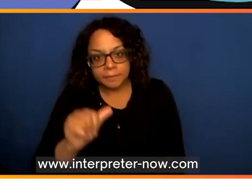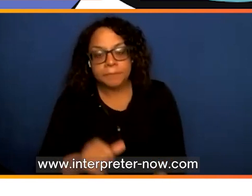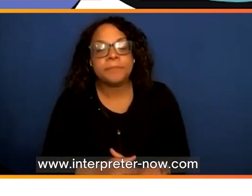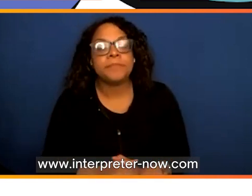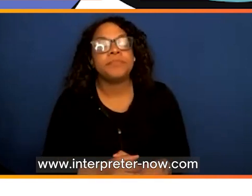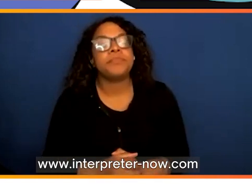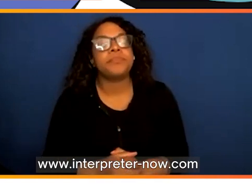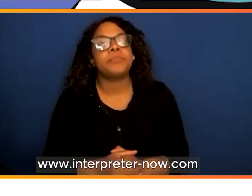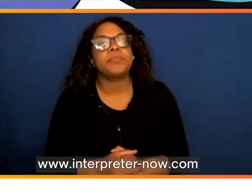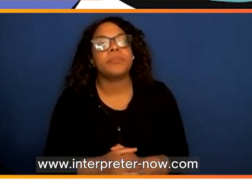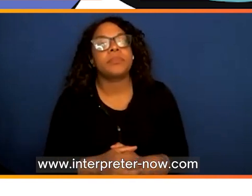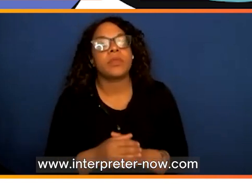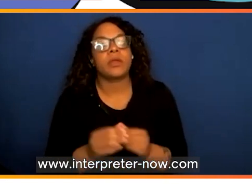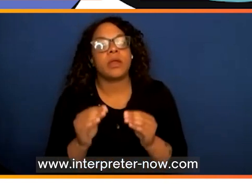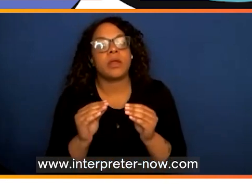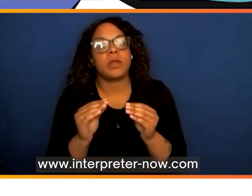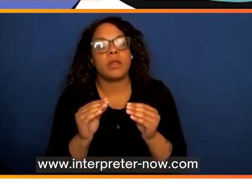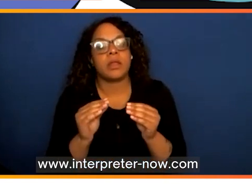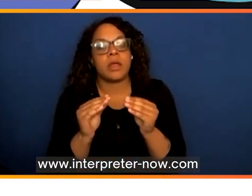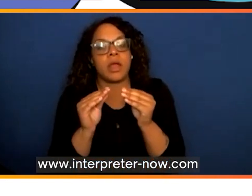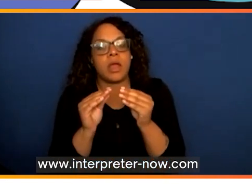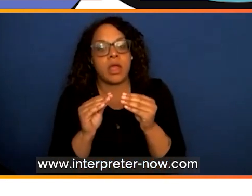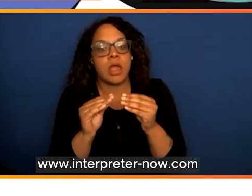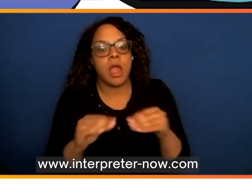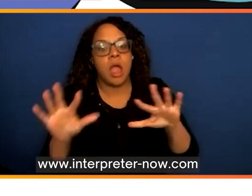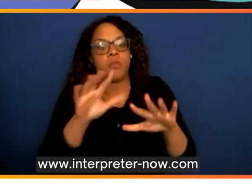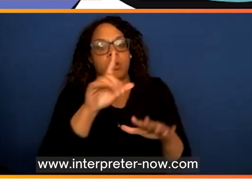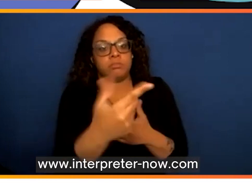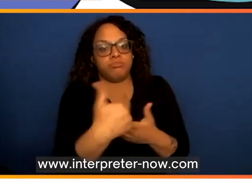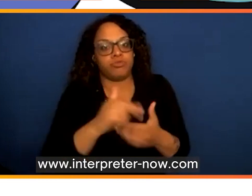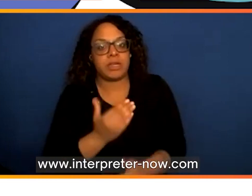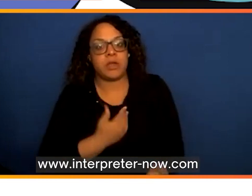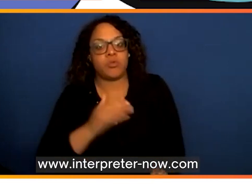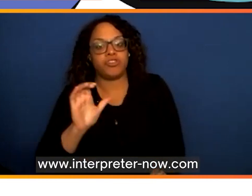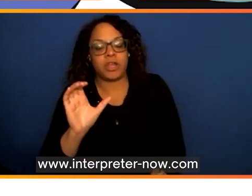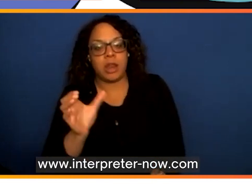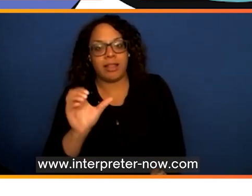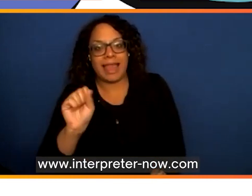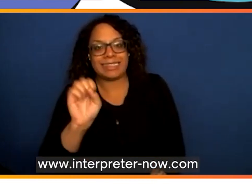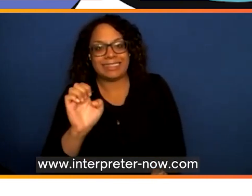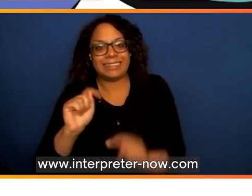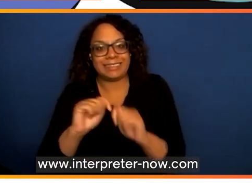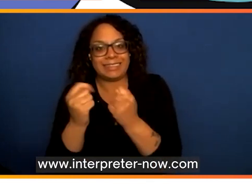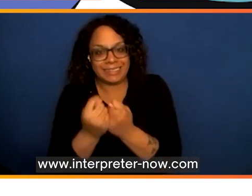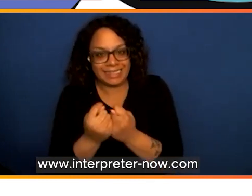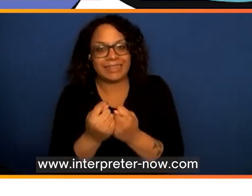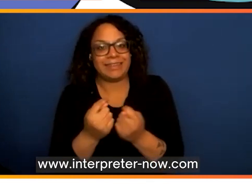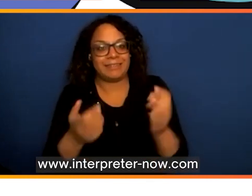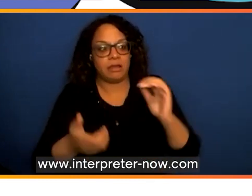for them to land on our channel SE team afforded me an opportunity to learn from them, champion